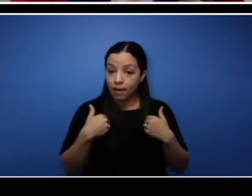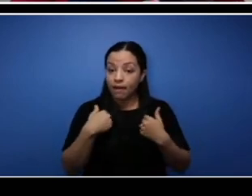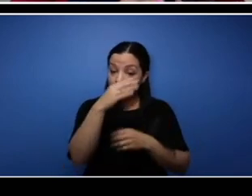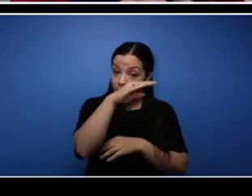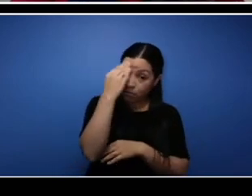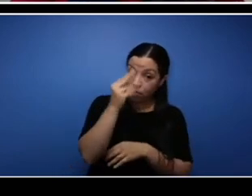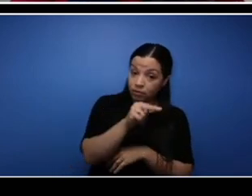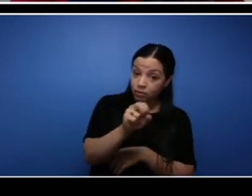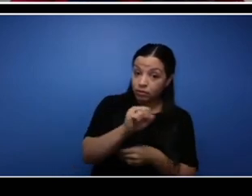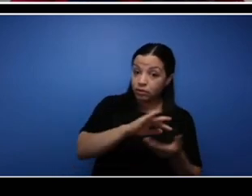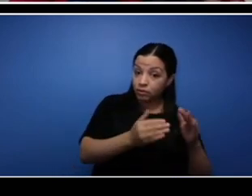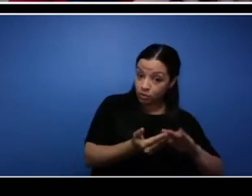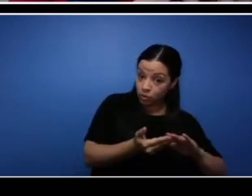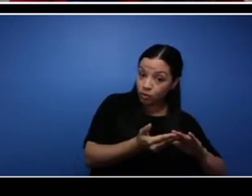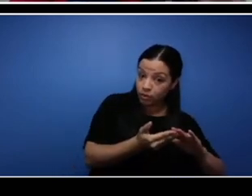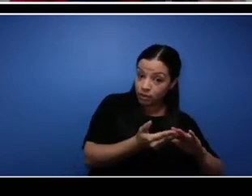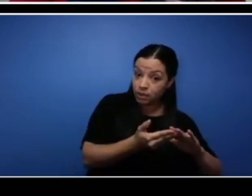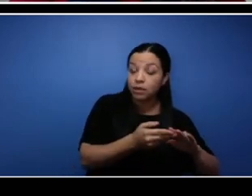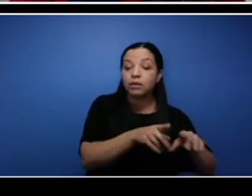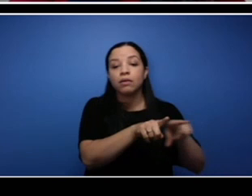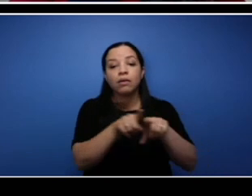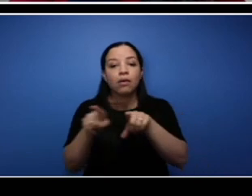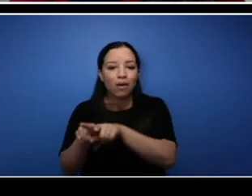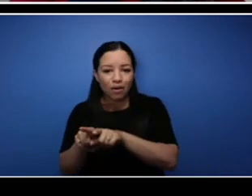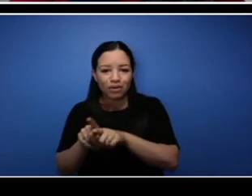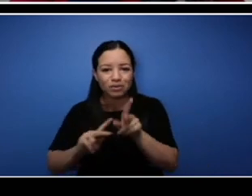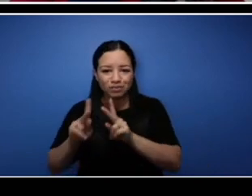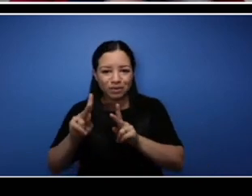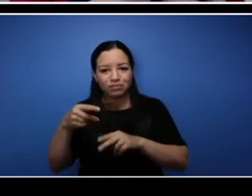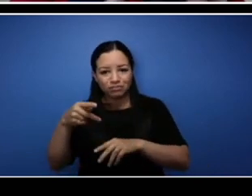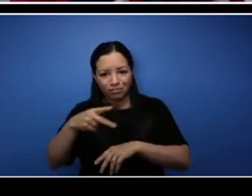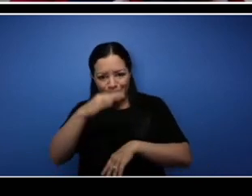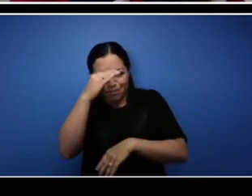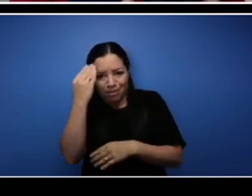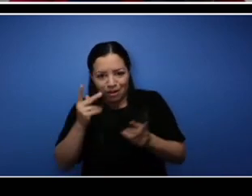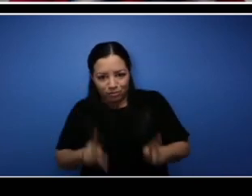Nova Scotian community. I also come from a displaced people and I feel compelled to show